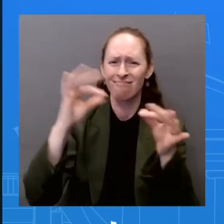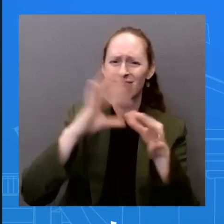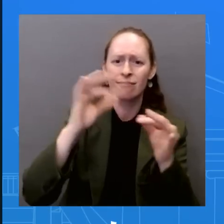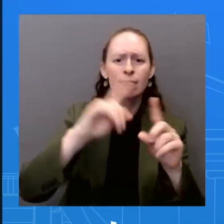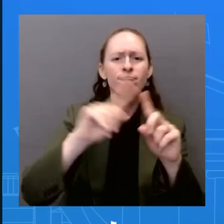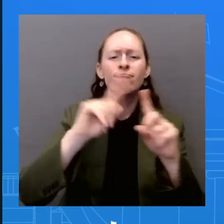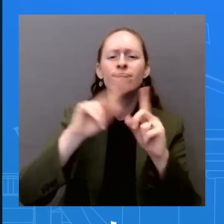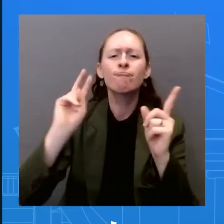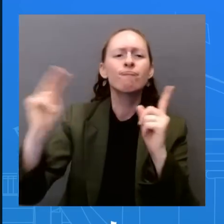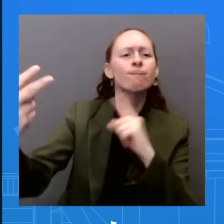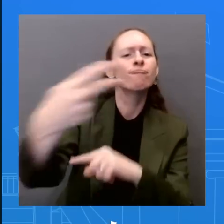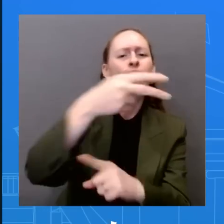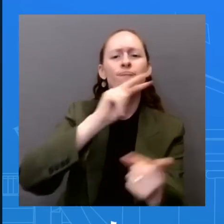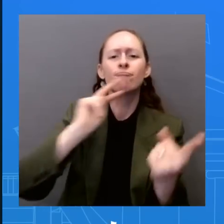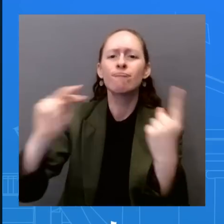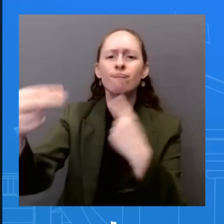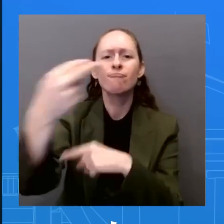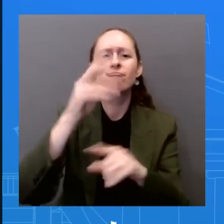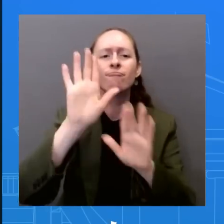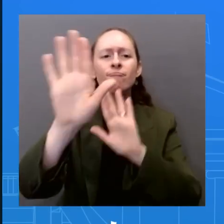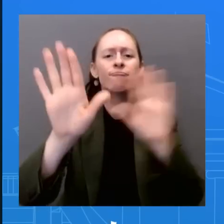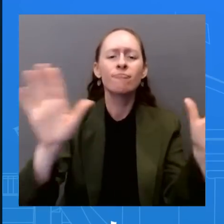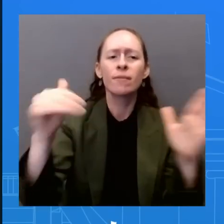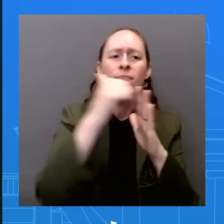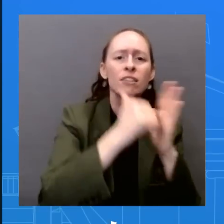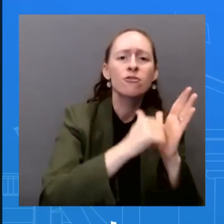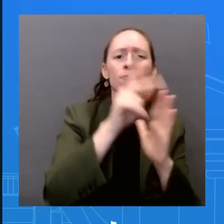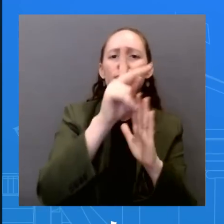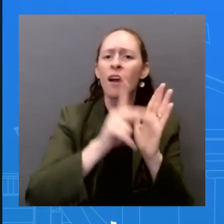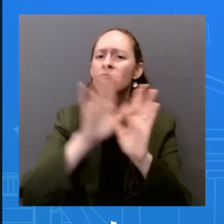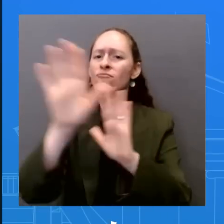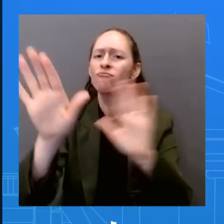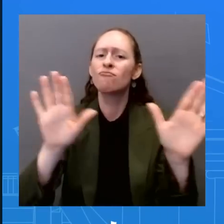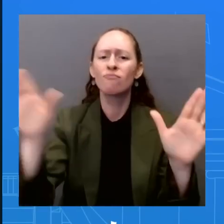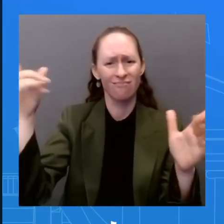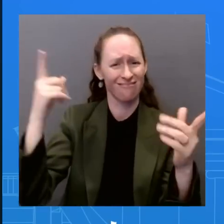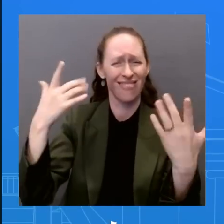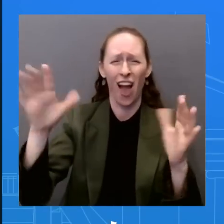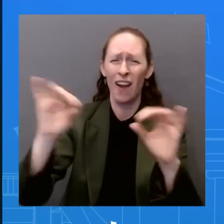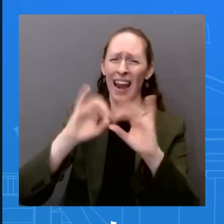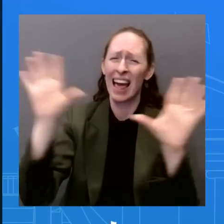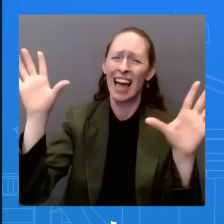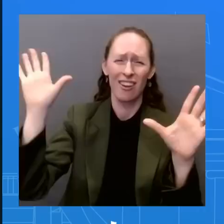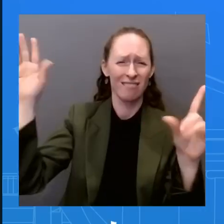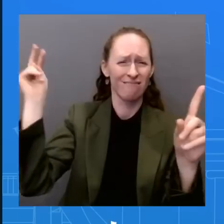So that is -- he has been very clear about that. Look, when you think about what happened with Dobbs --